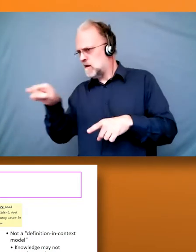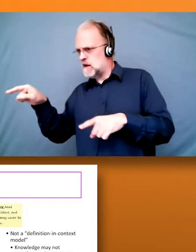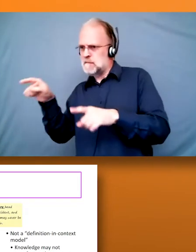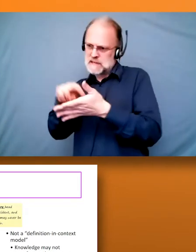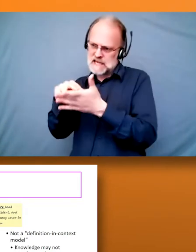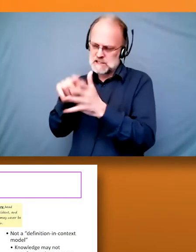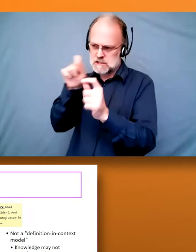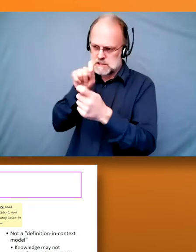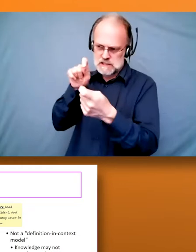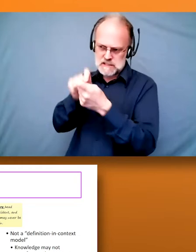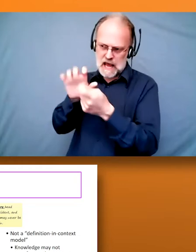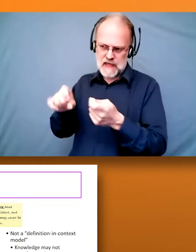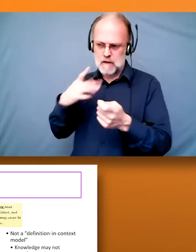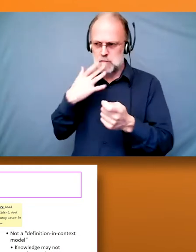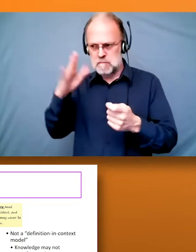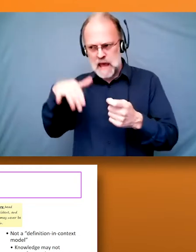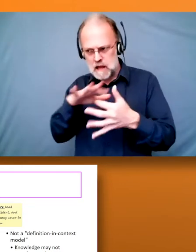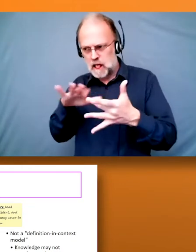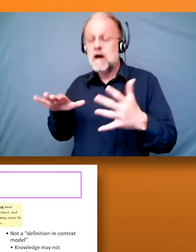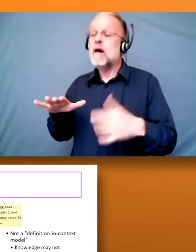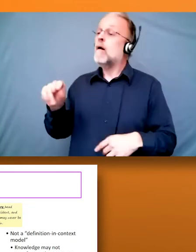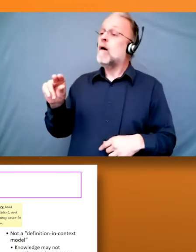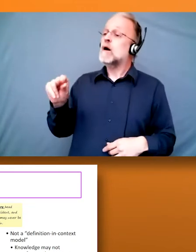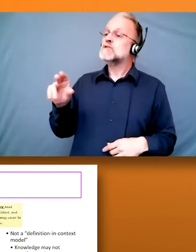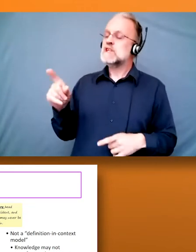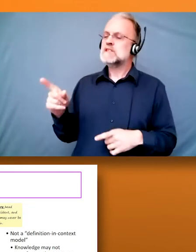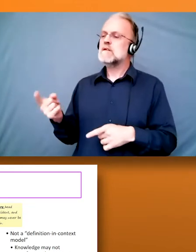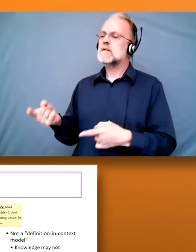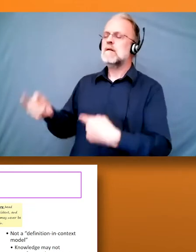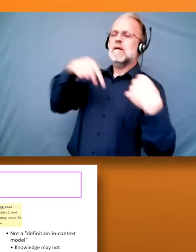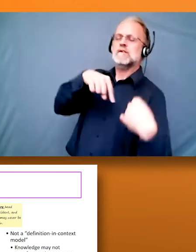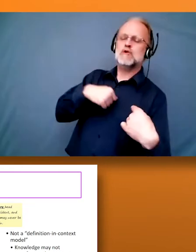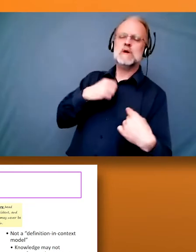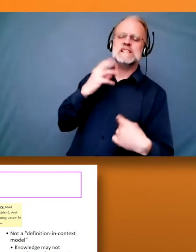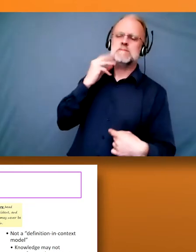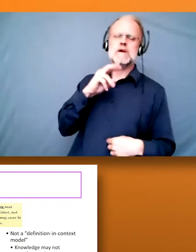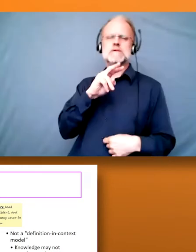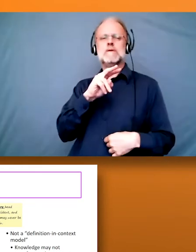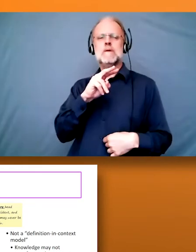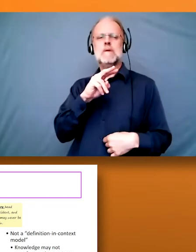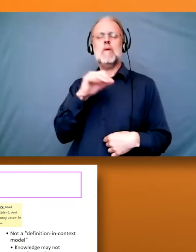comma, blah, blah, blah, blah, the exact definition of severe. No. We're relating it back to something